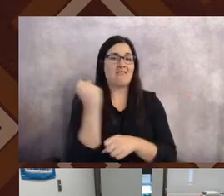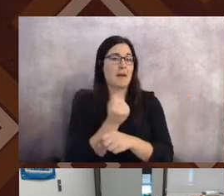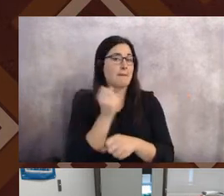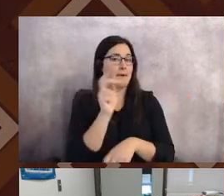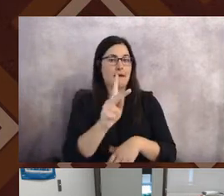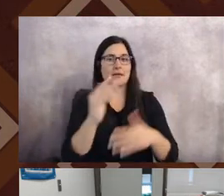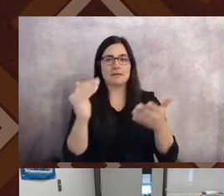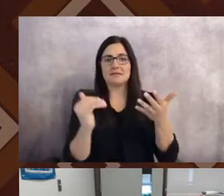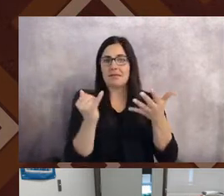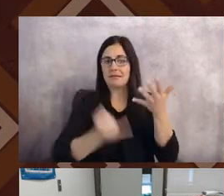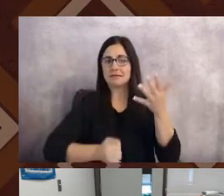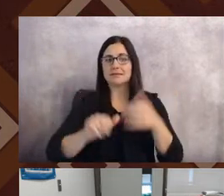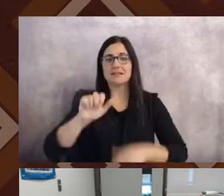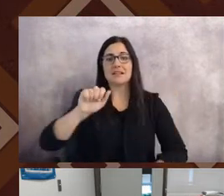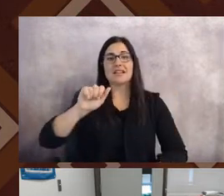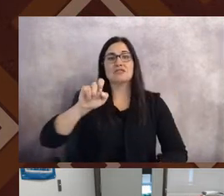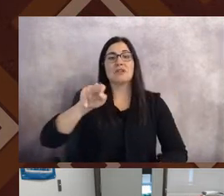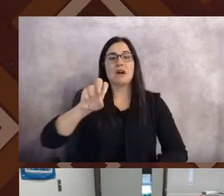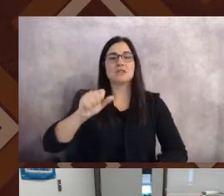will accept verbal or physical abuse.